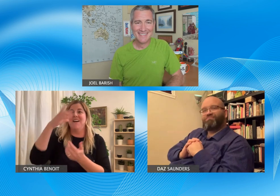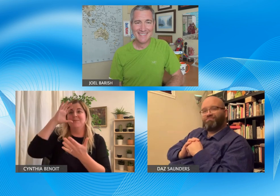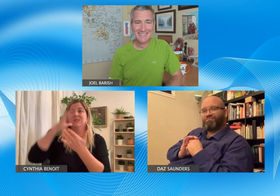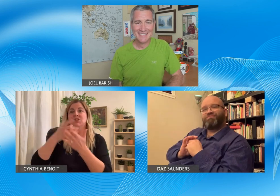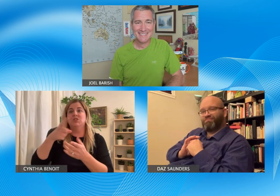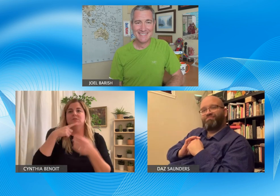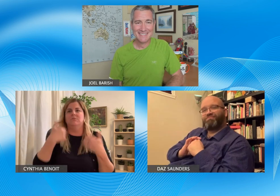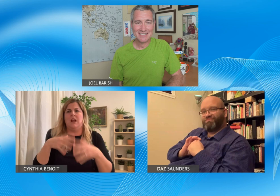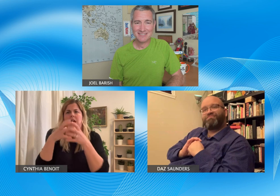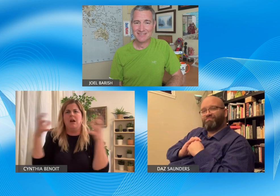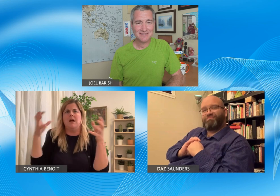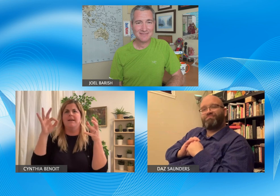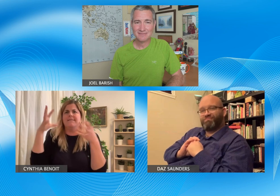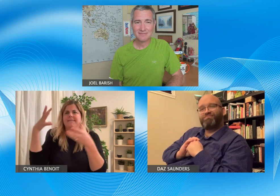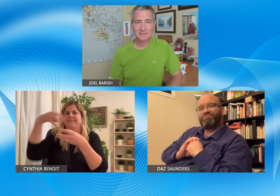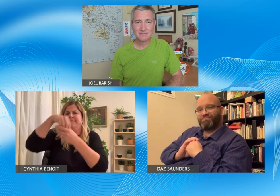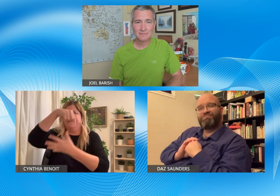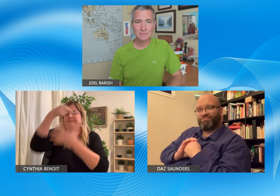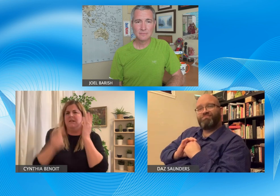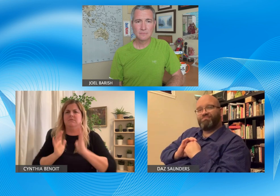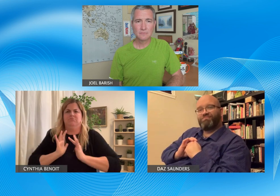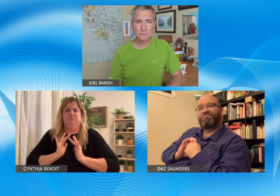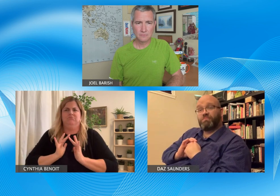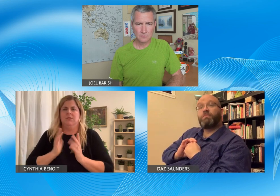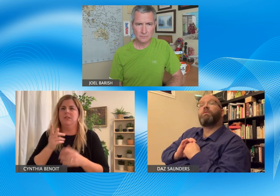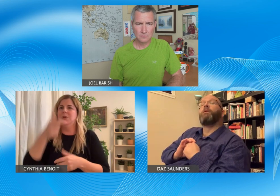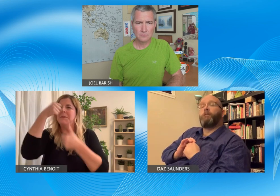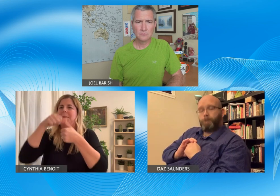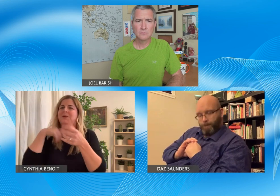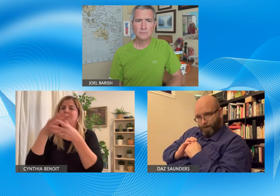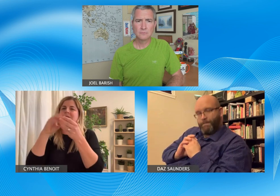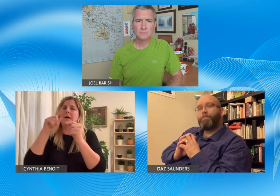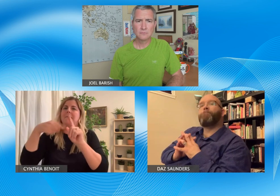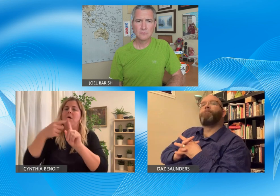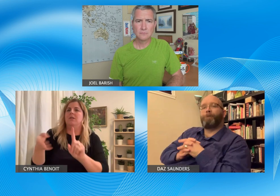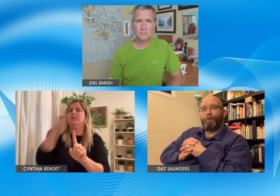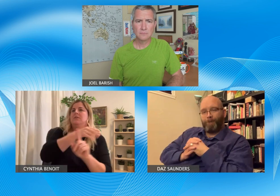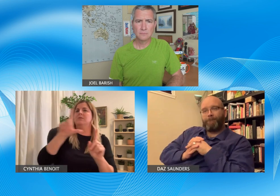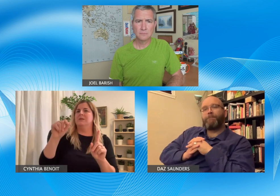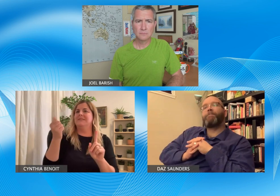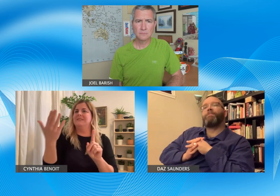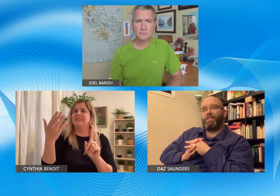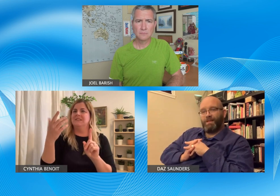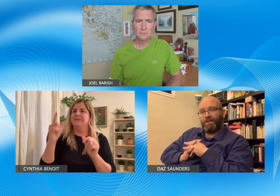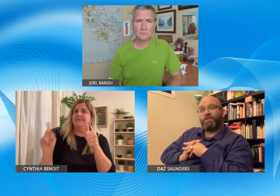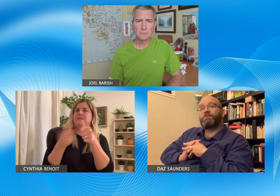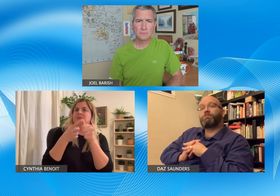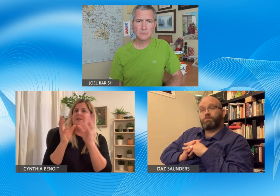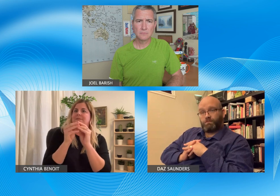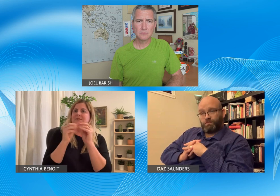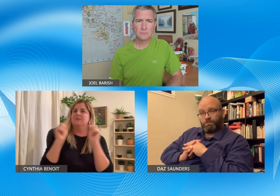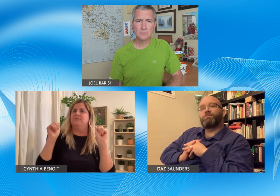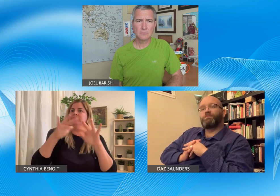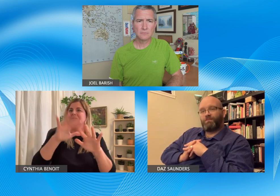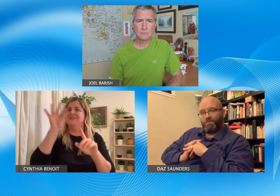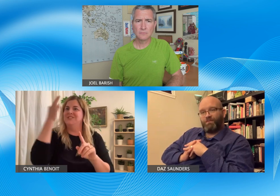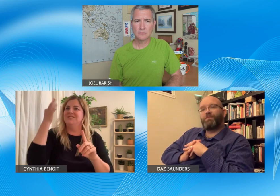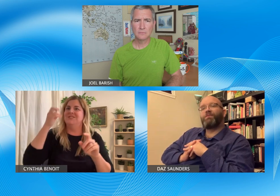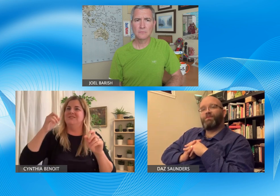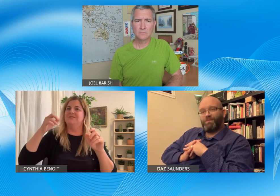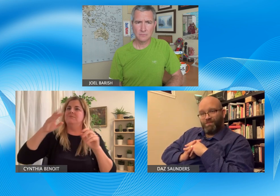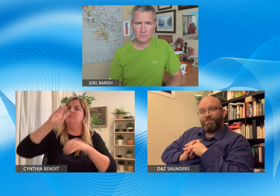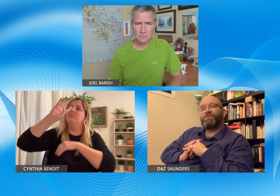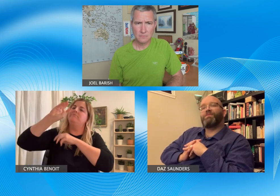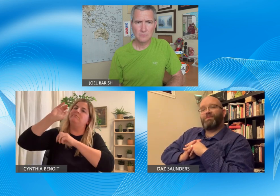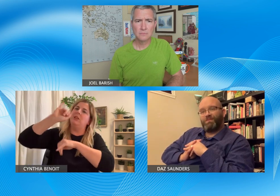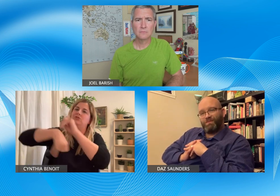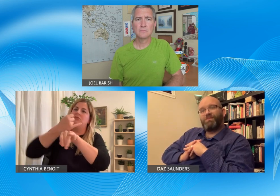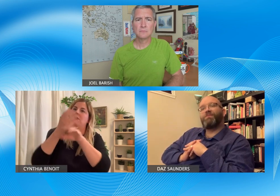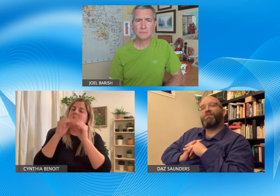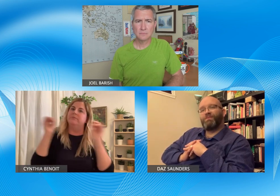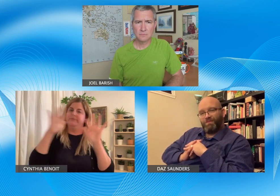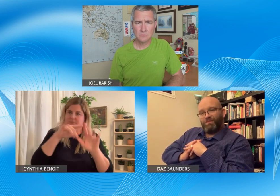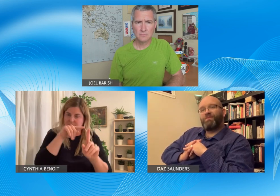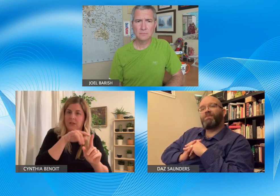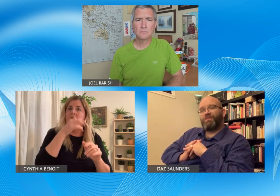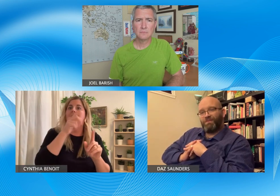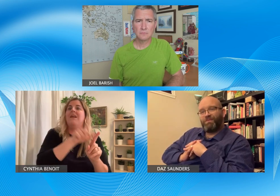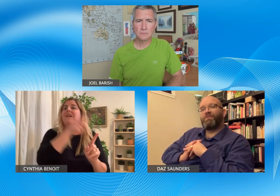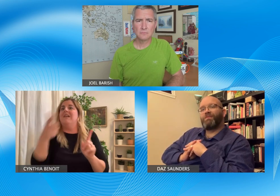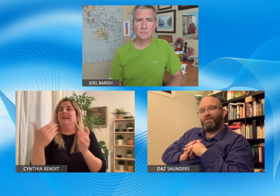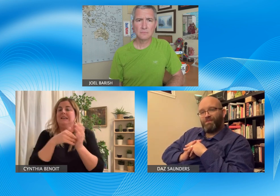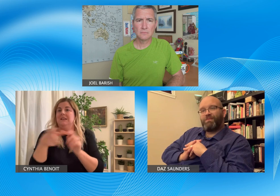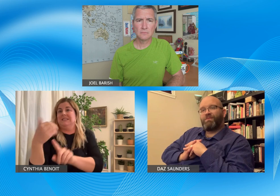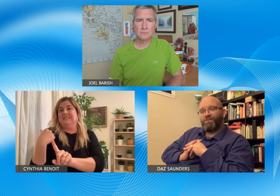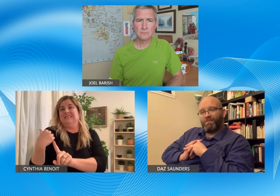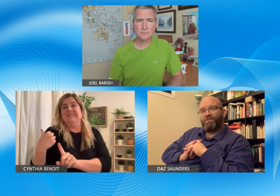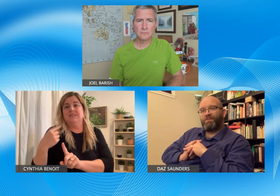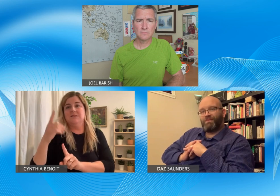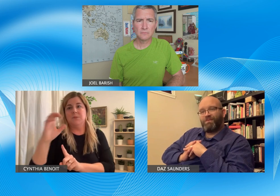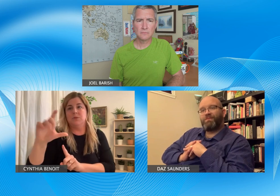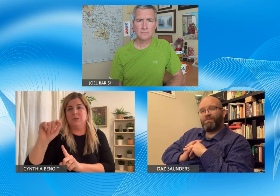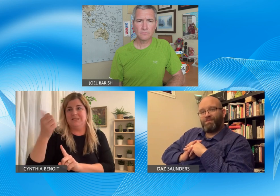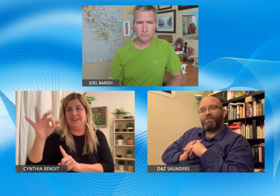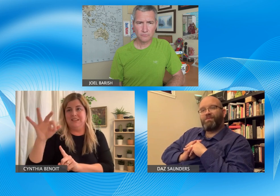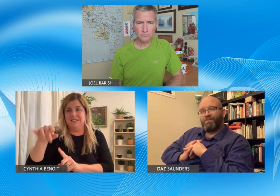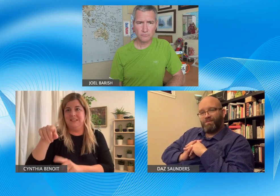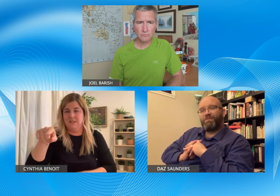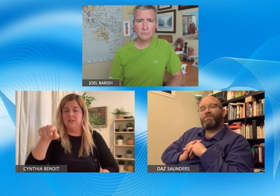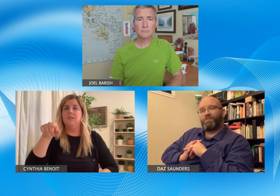That picture speaks volumes. Remember when we mentioned the first international conference in 2015?